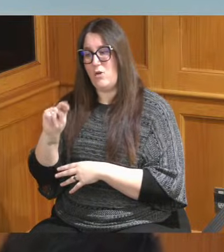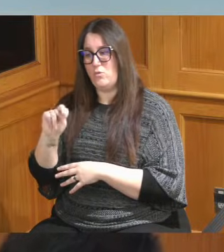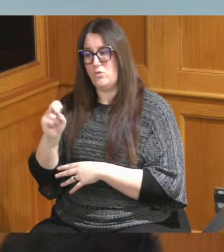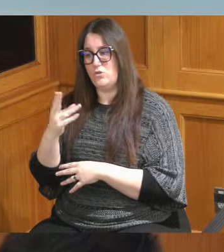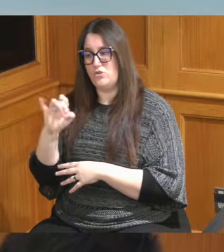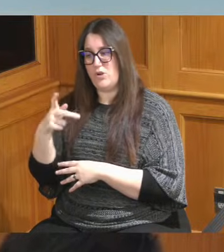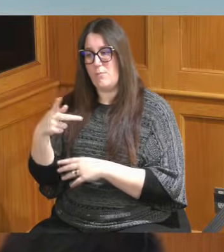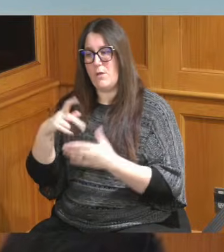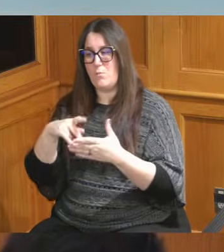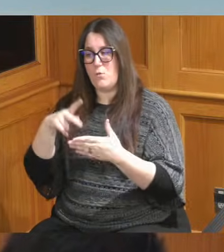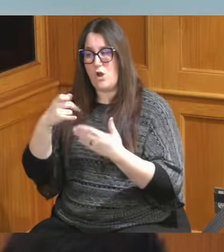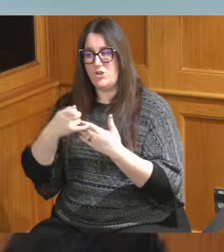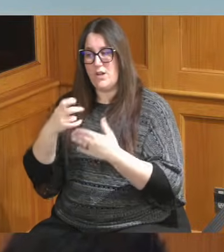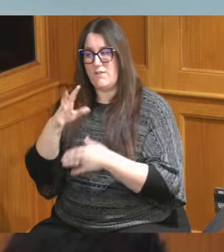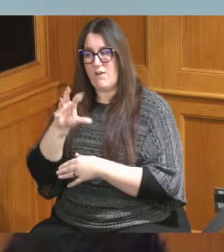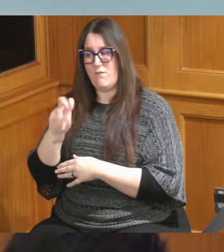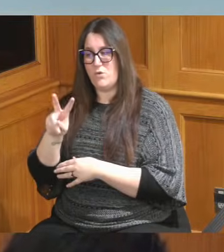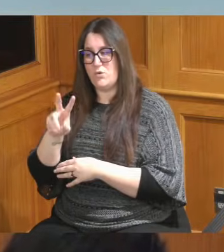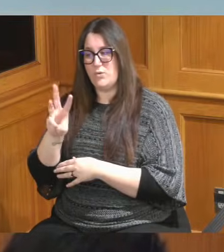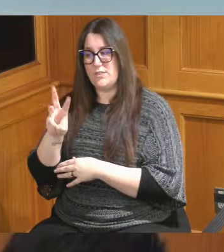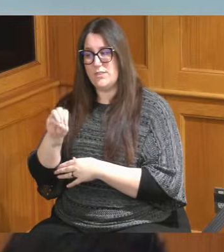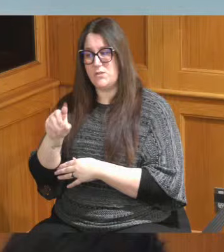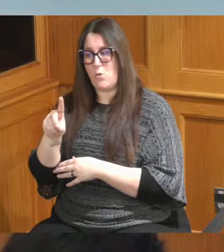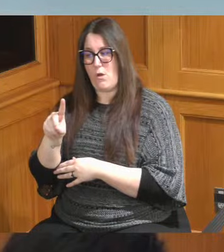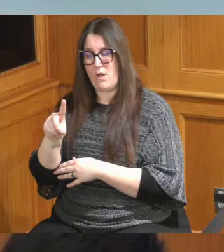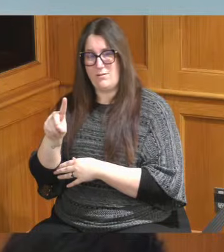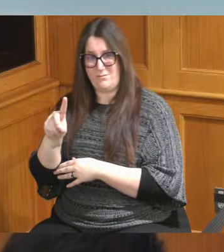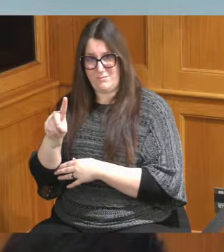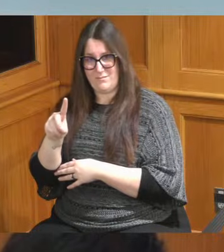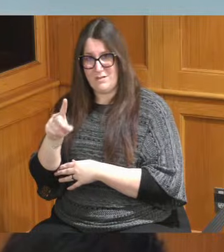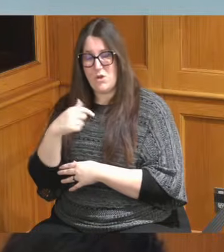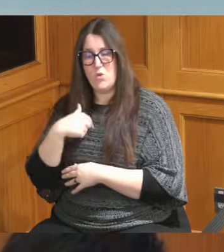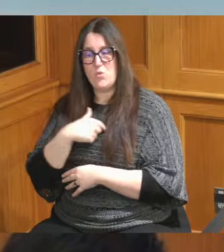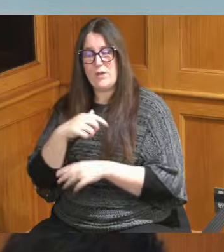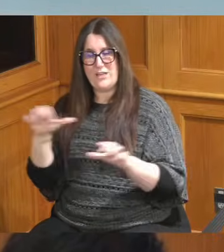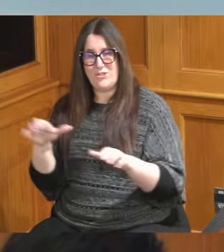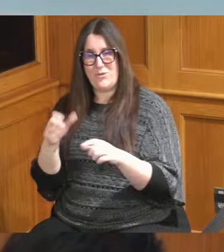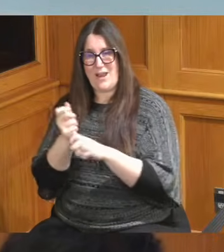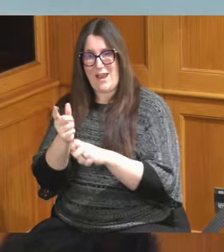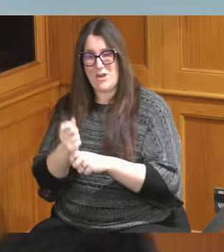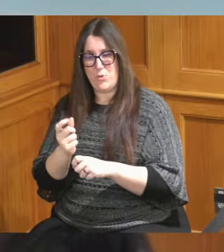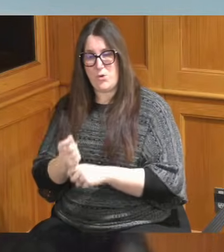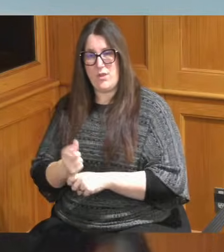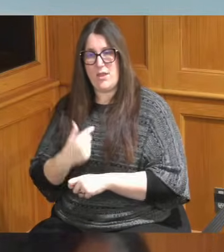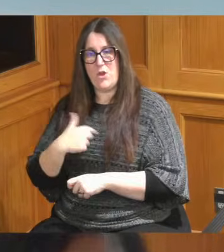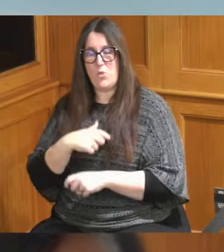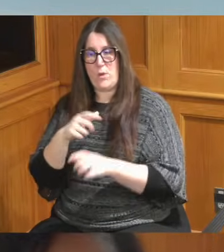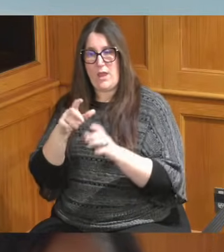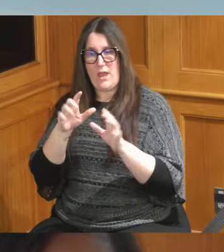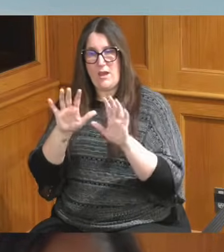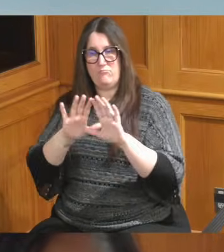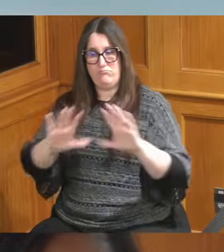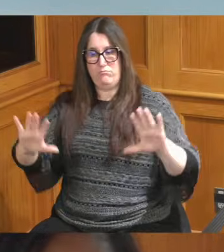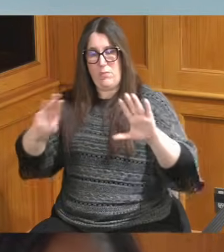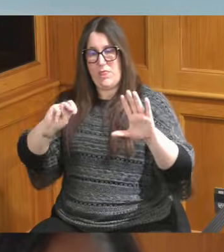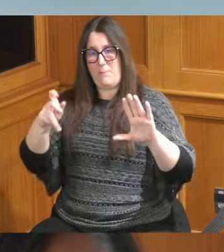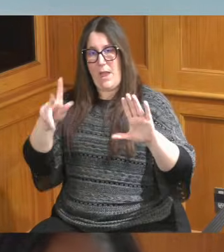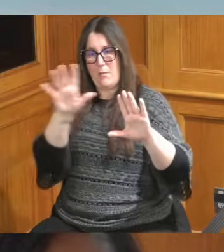number 502601. This is what we do annually where we break up the townships across the county and